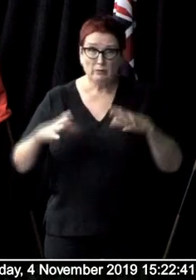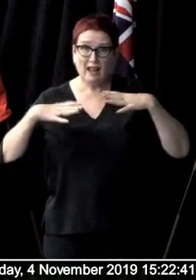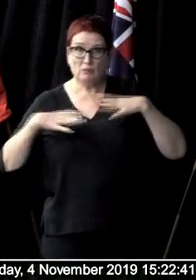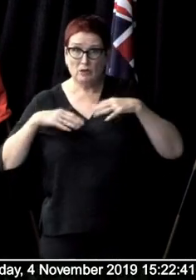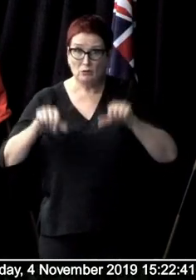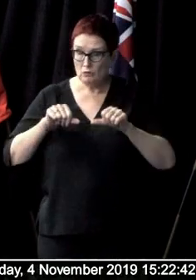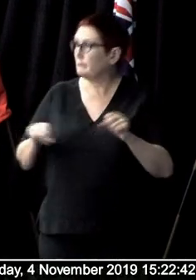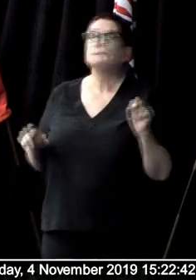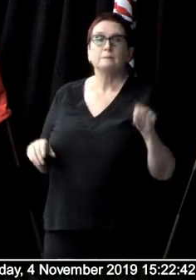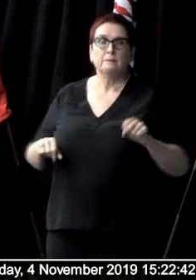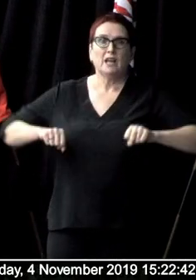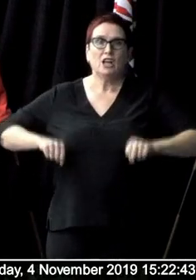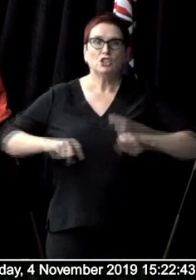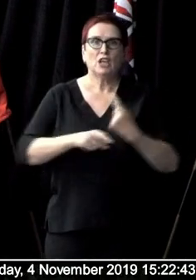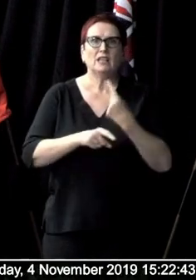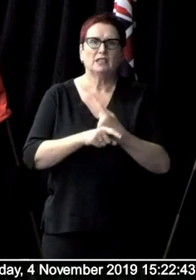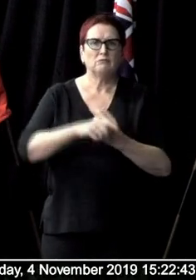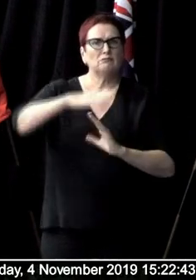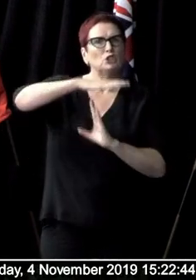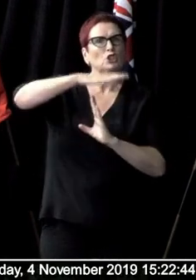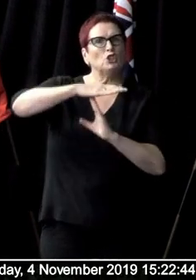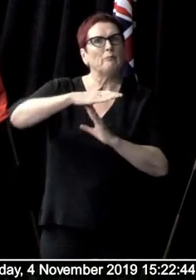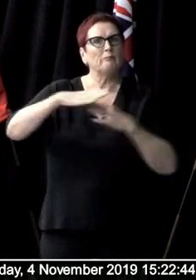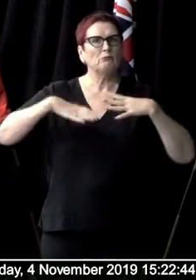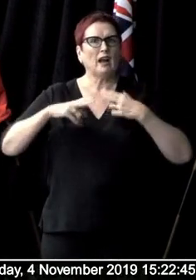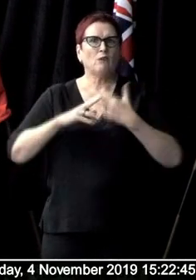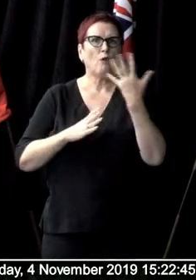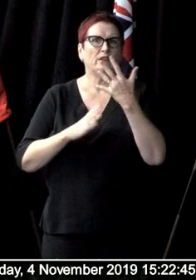Let’s have a break for 15 minutes, and we shall resume. Thank you.